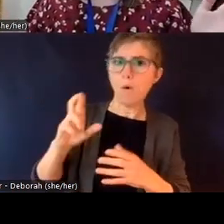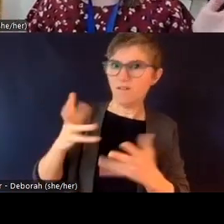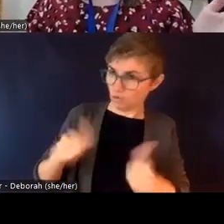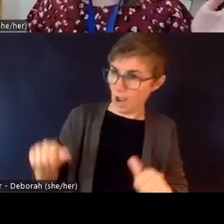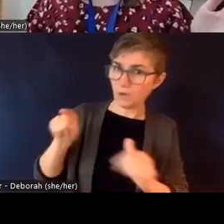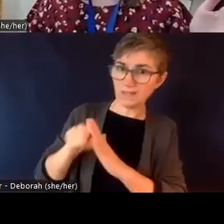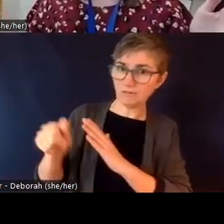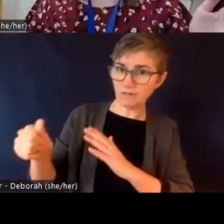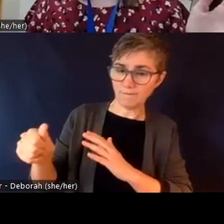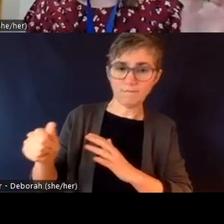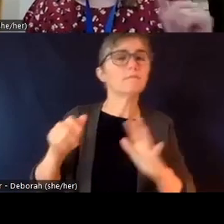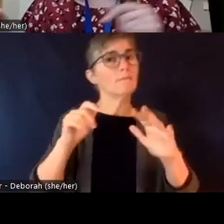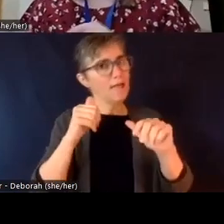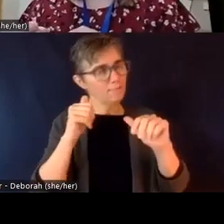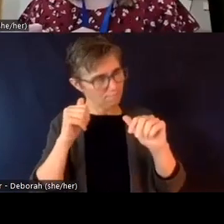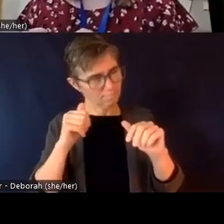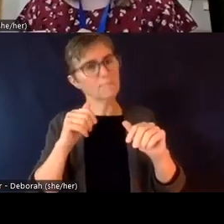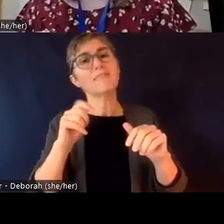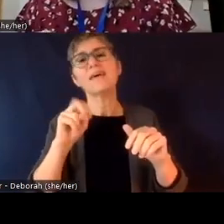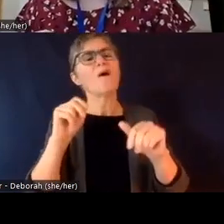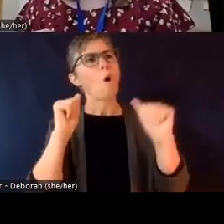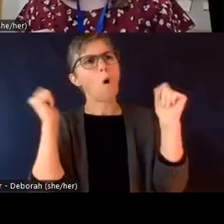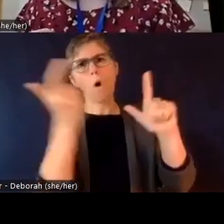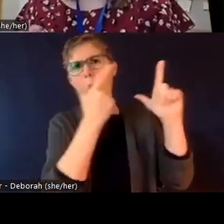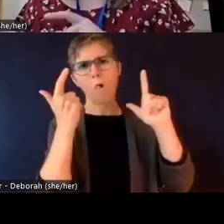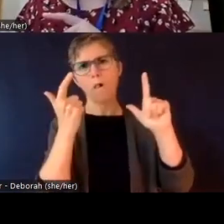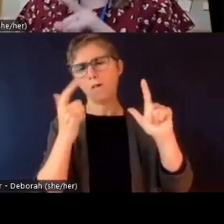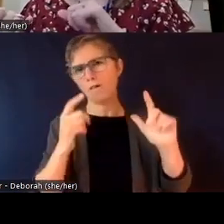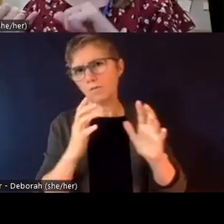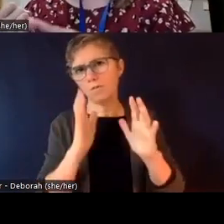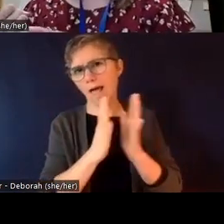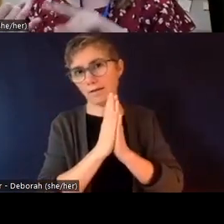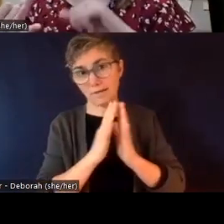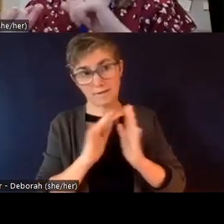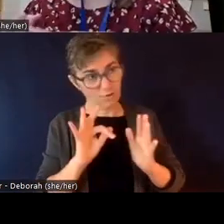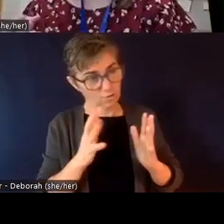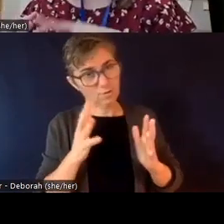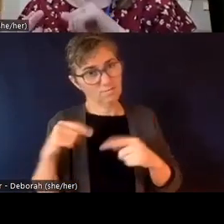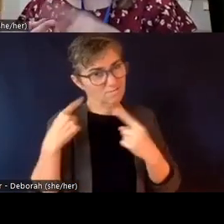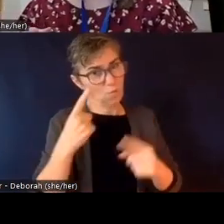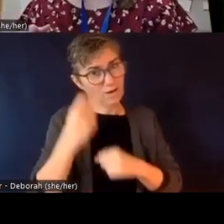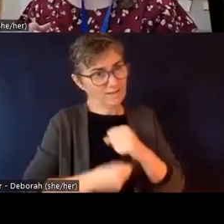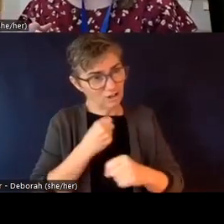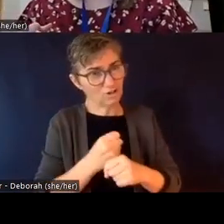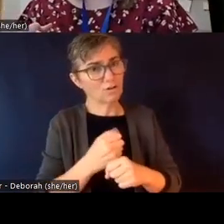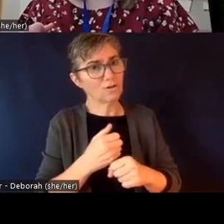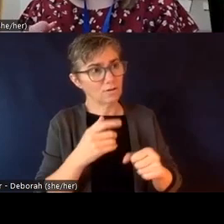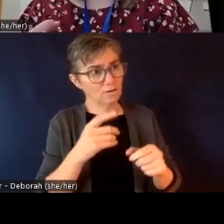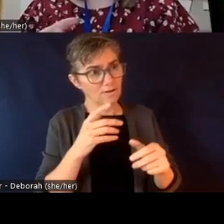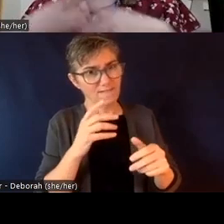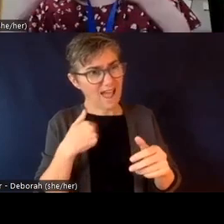an adult gets questions about in the past year, if they've had suicidal thoughts, plans, or attempts.